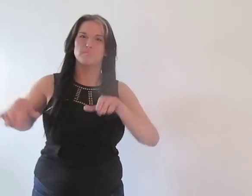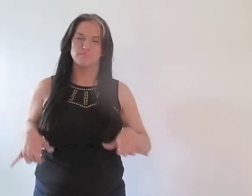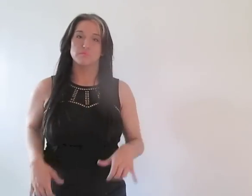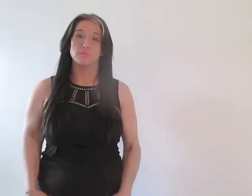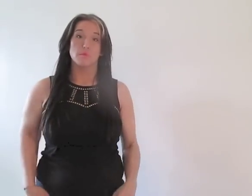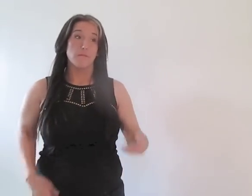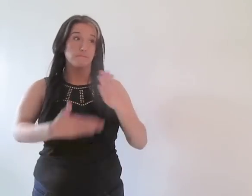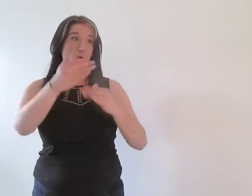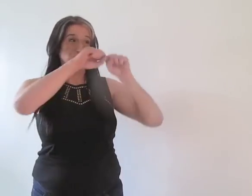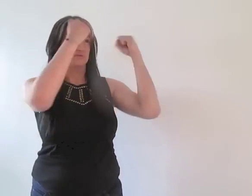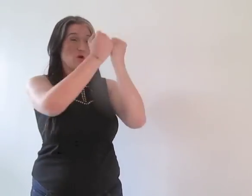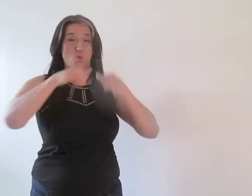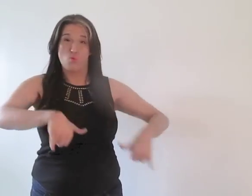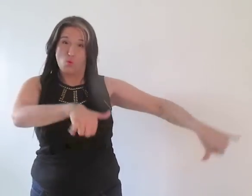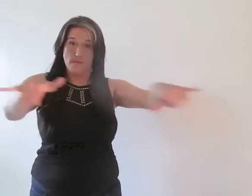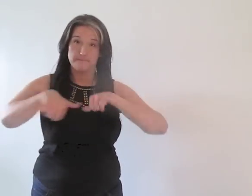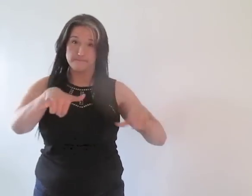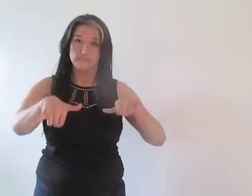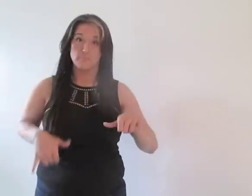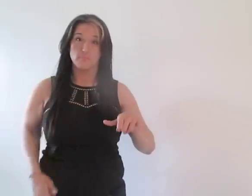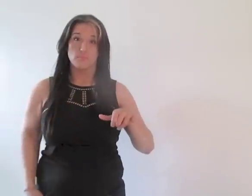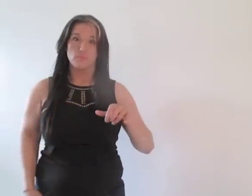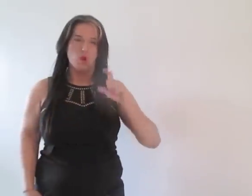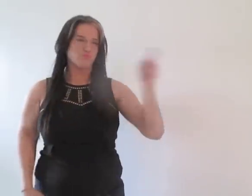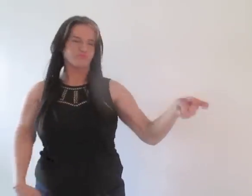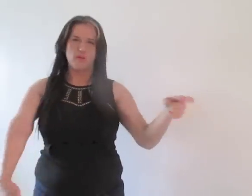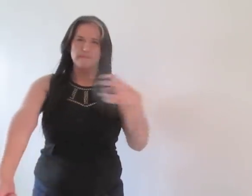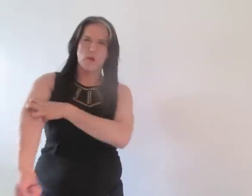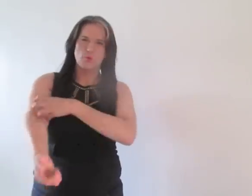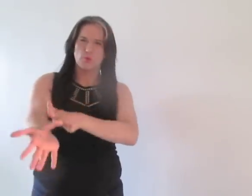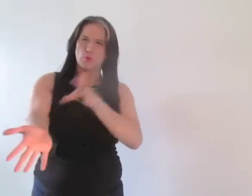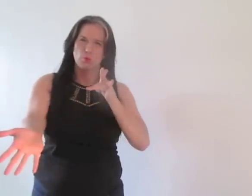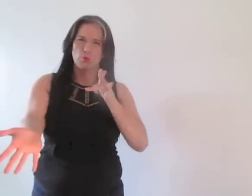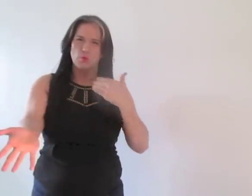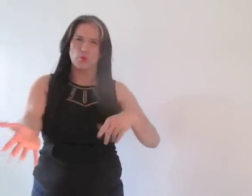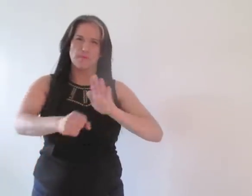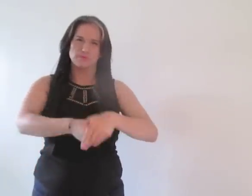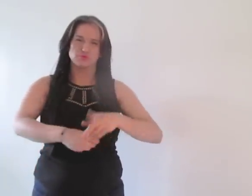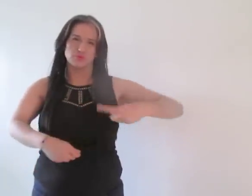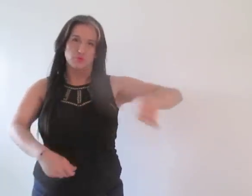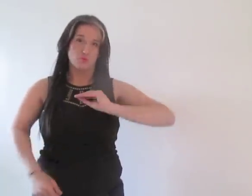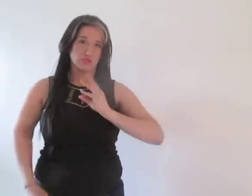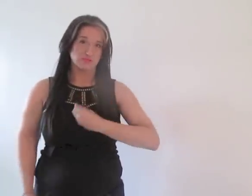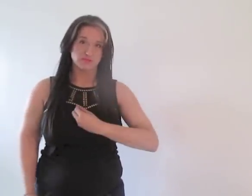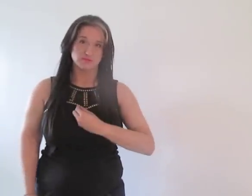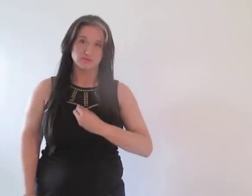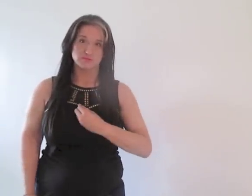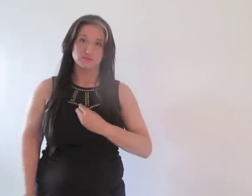Being part of the society’s “norm” grants an individual a certain level of power and privilege over trans-identified folks.